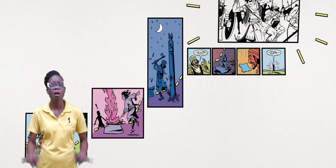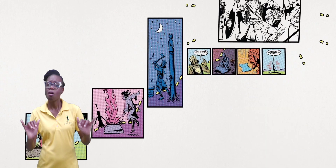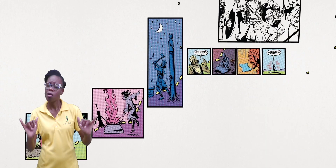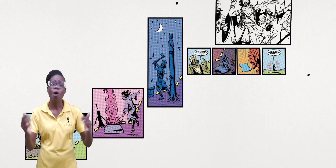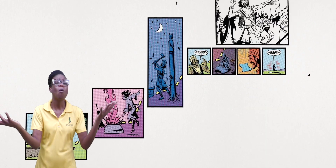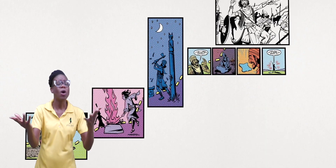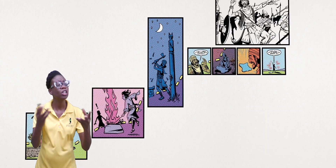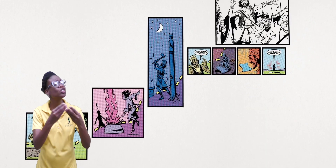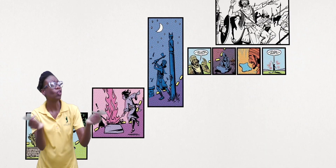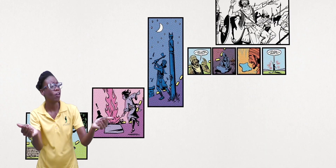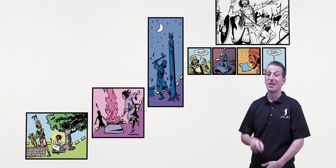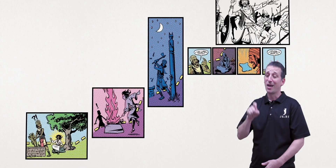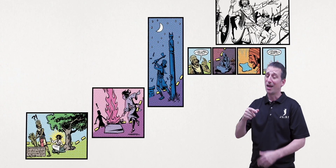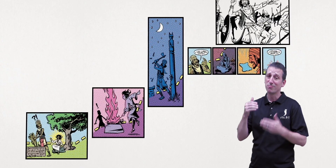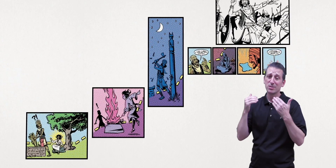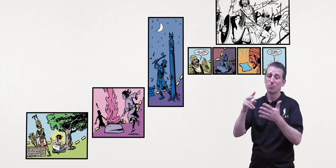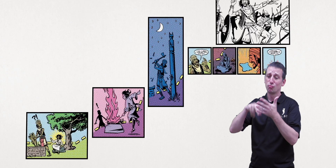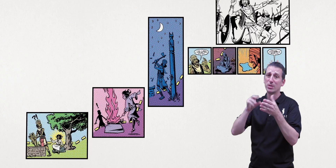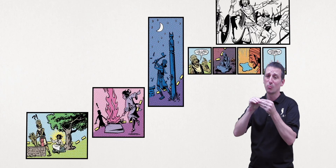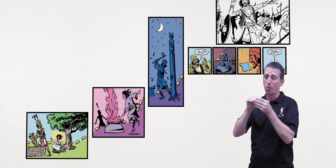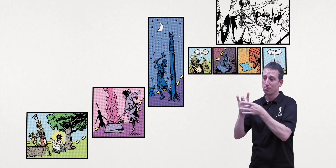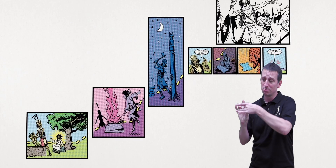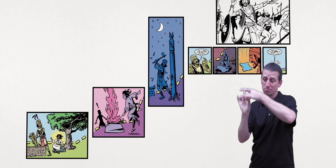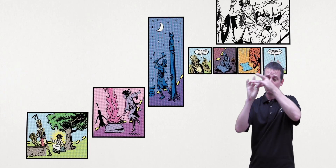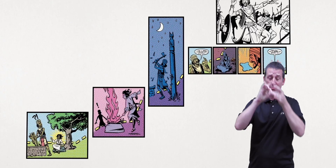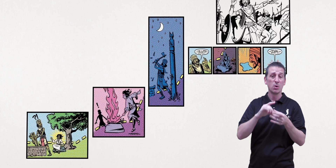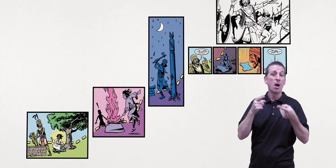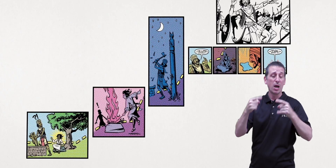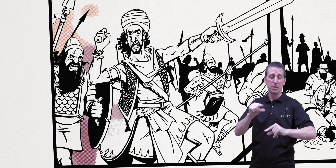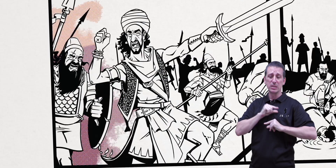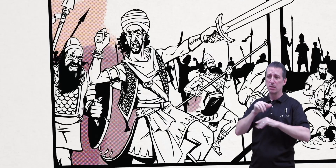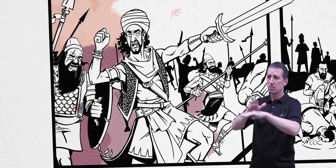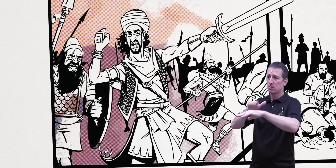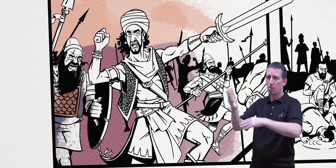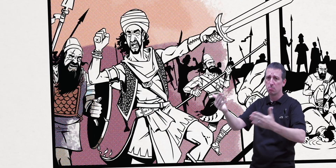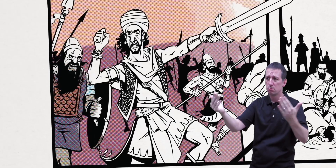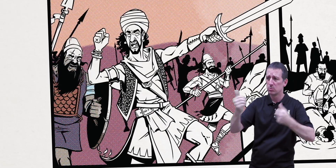Jon: Okay, so then what’s the resolution? Tim: We have to keep reading. So Gideon gathers this huge army of 30,000 soldiers